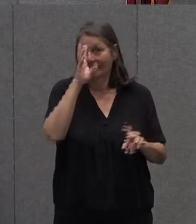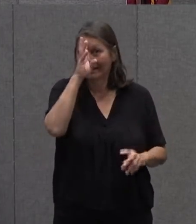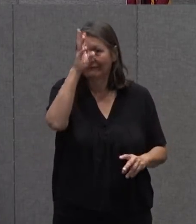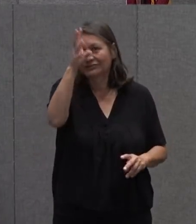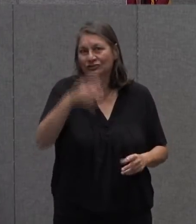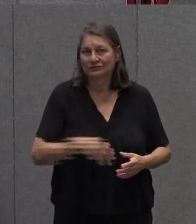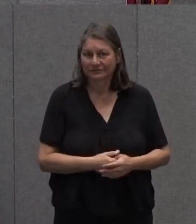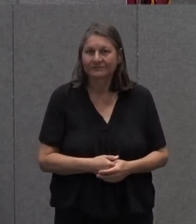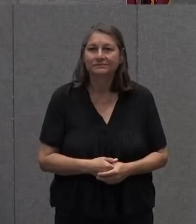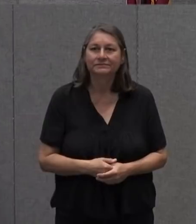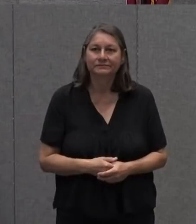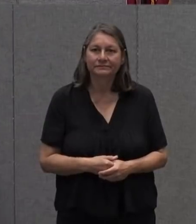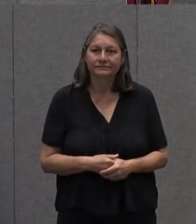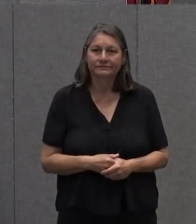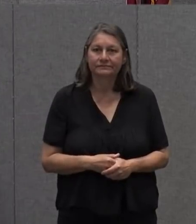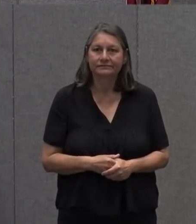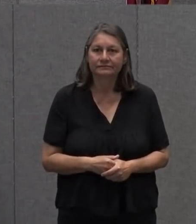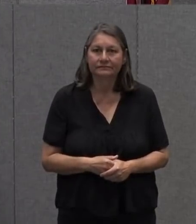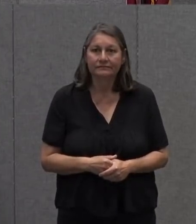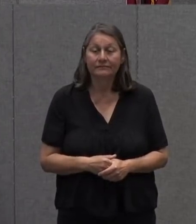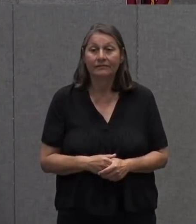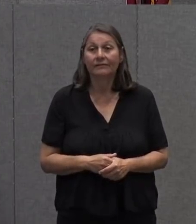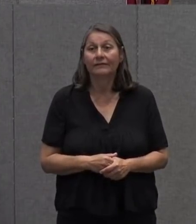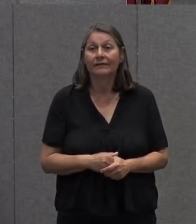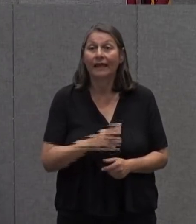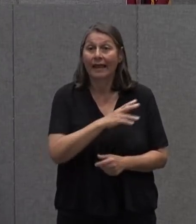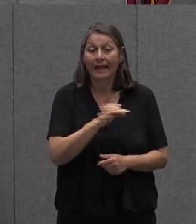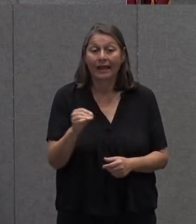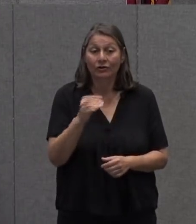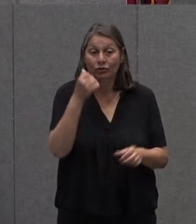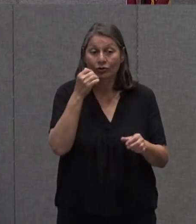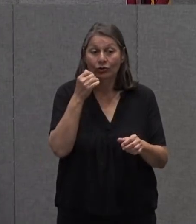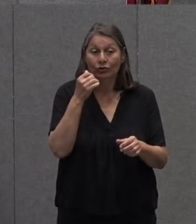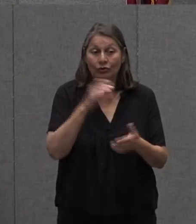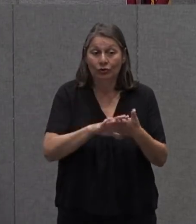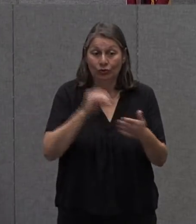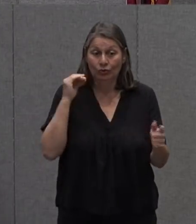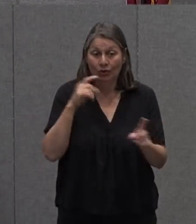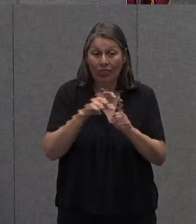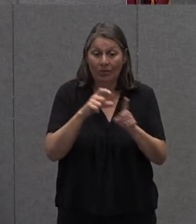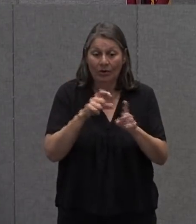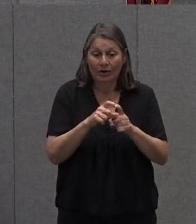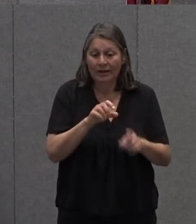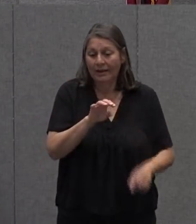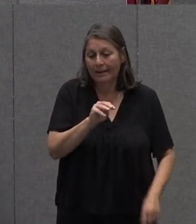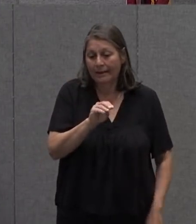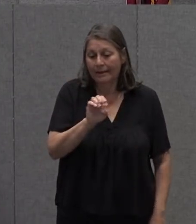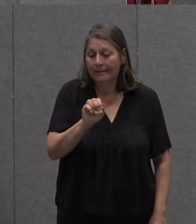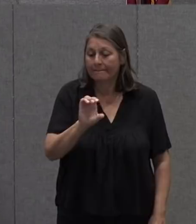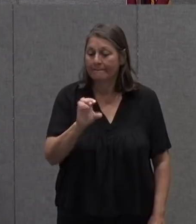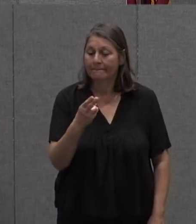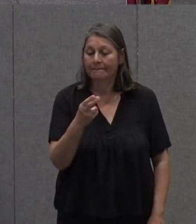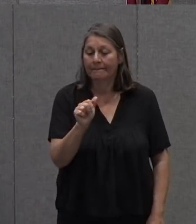We also last week learned the word mechanical. So mechanical could be one of the words